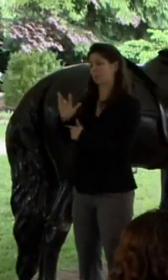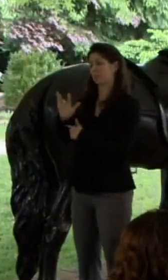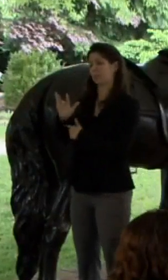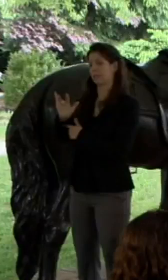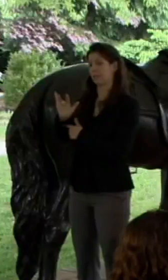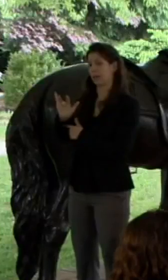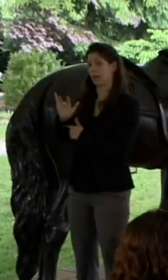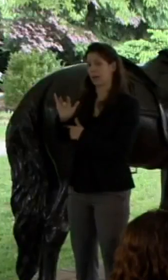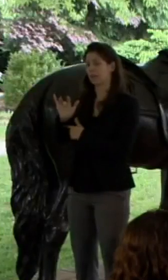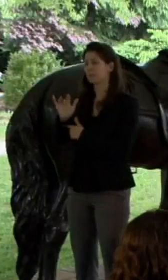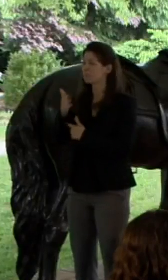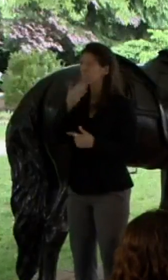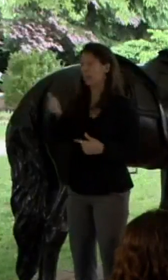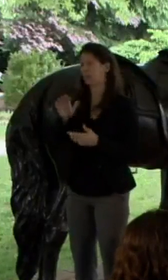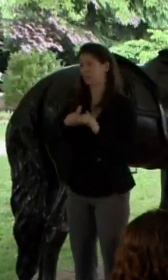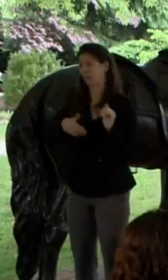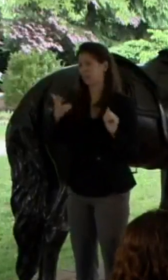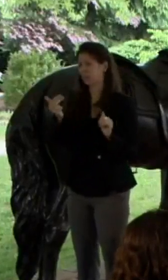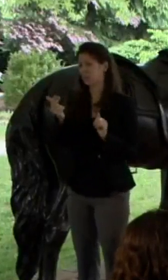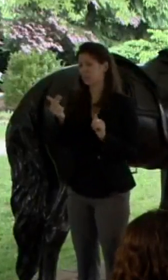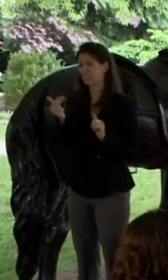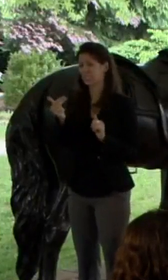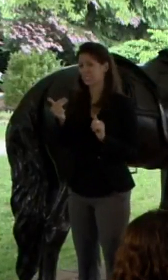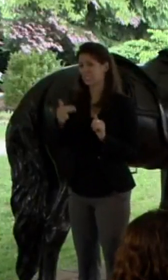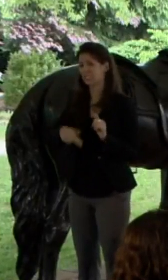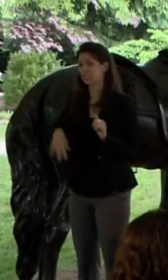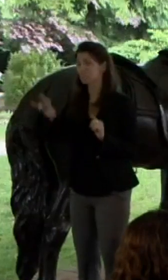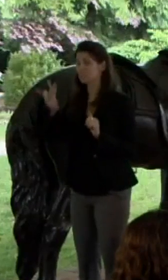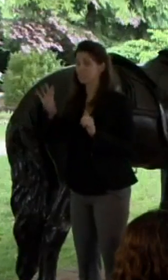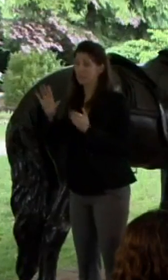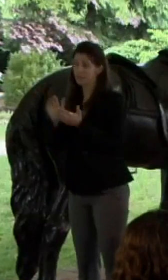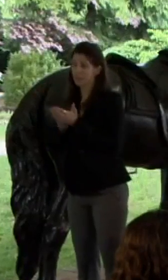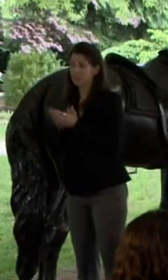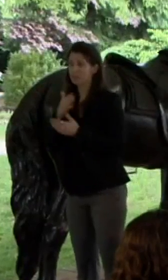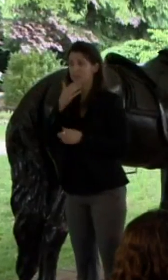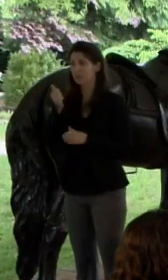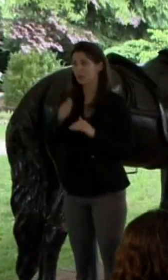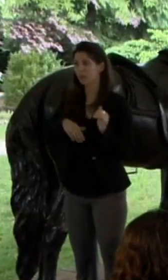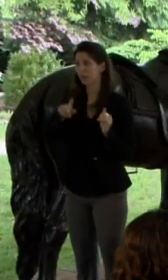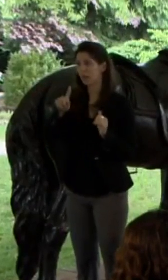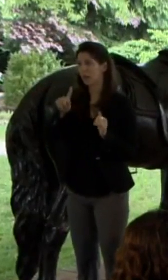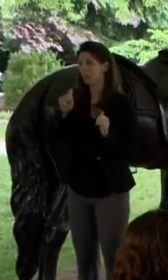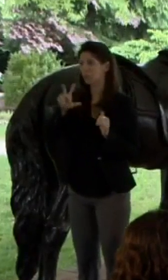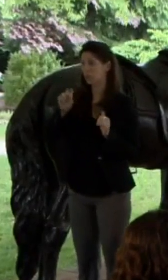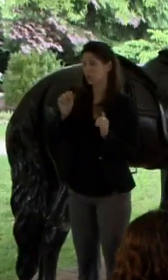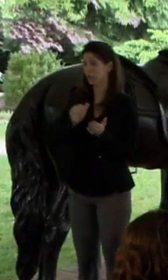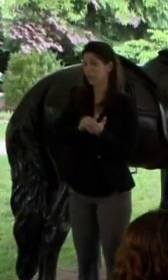WHAT THE PEOPLE WANT. SO I REALLY THINK WE NEED TO LOOK AT THAT NUMBER.